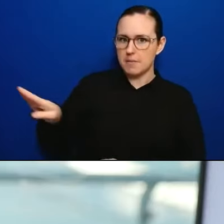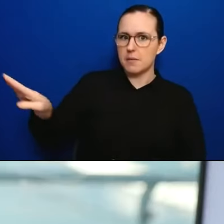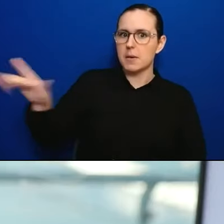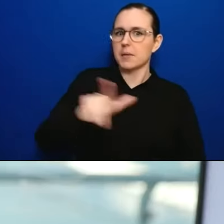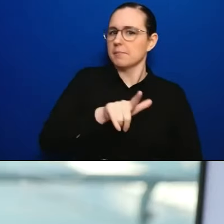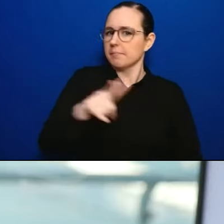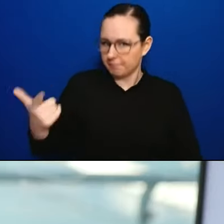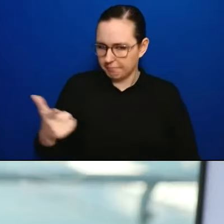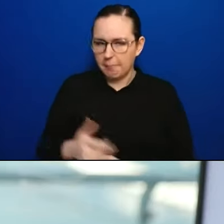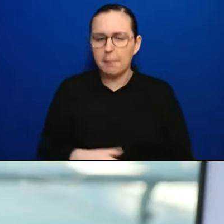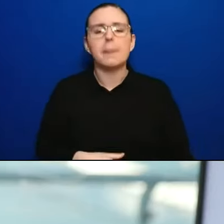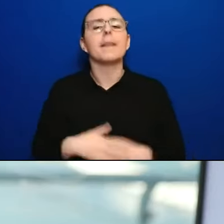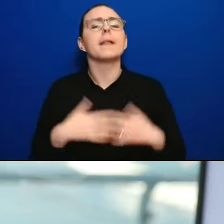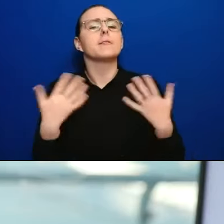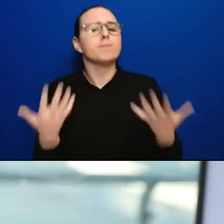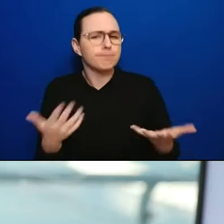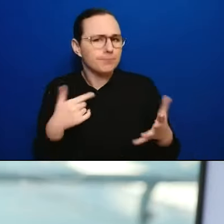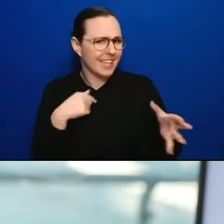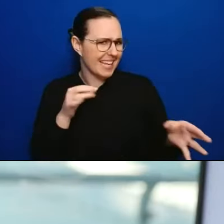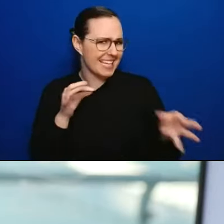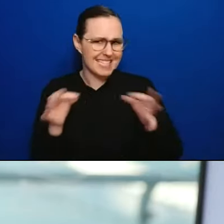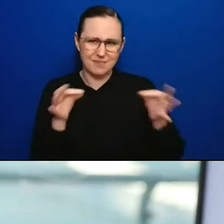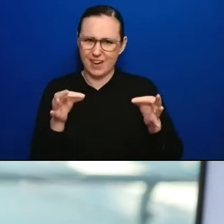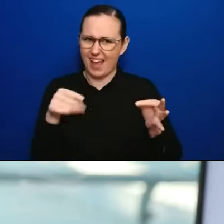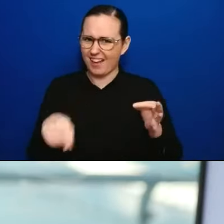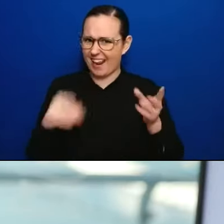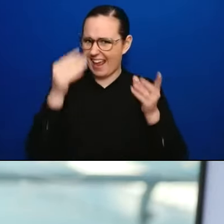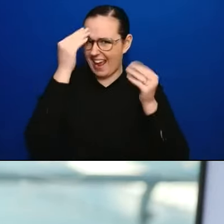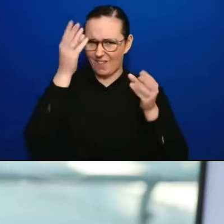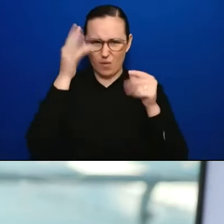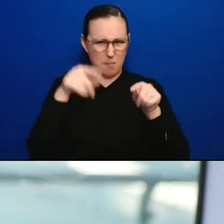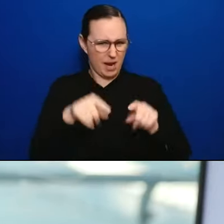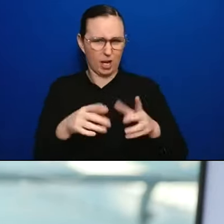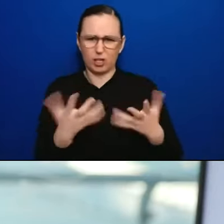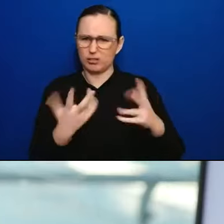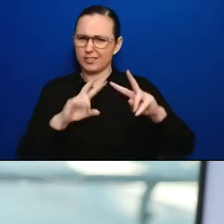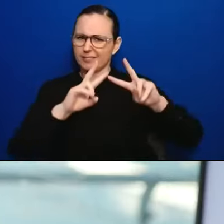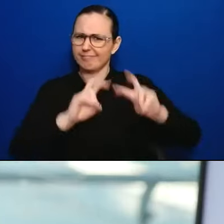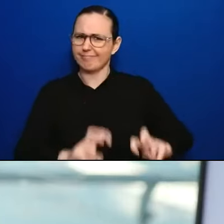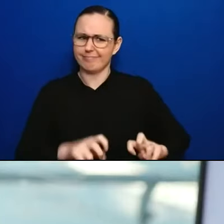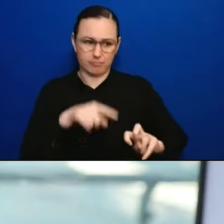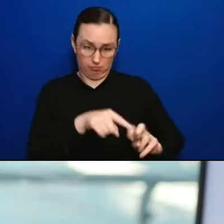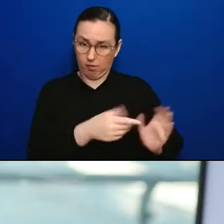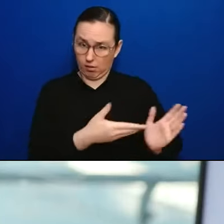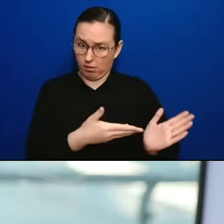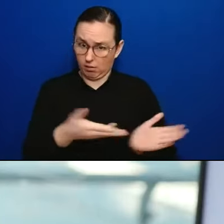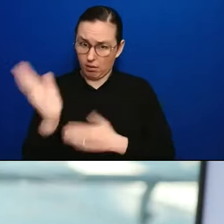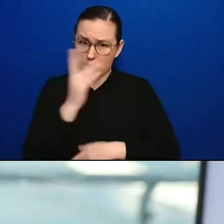recently and this is where we are experiencing at the moment. So I'm going to walk us through